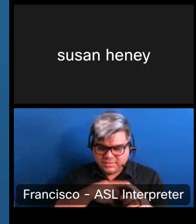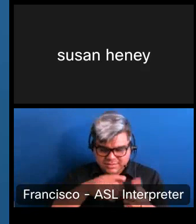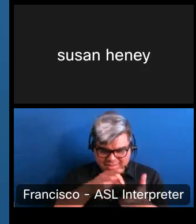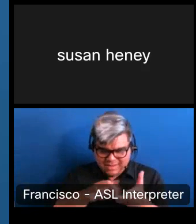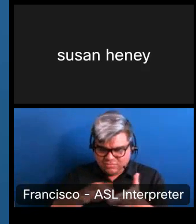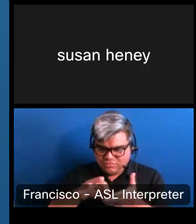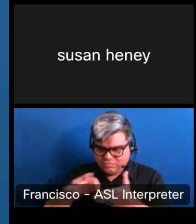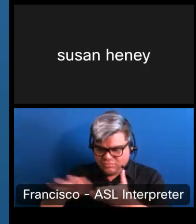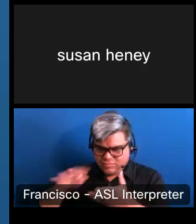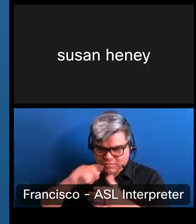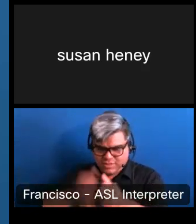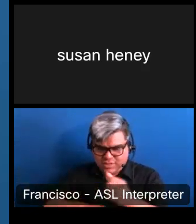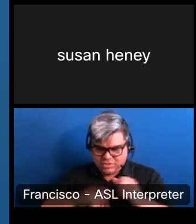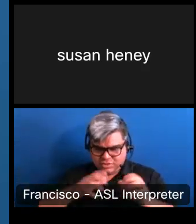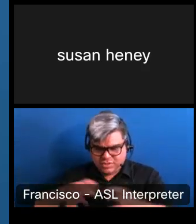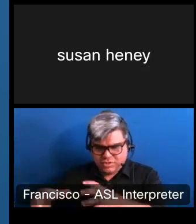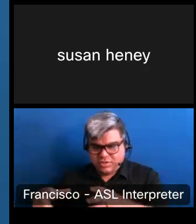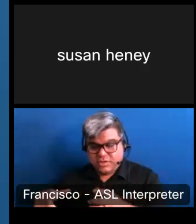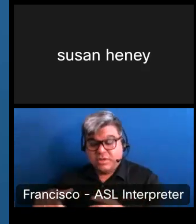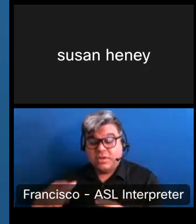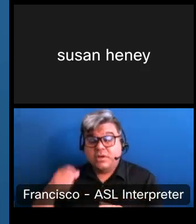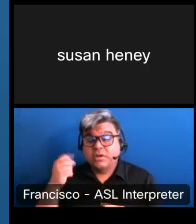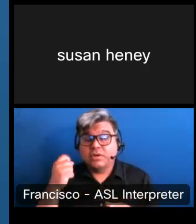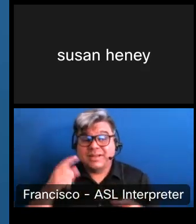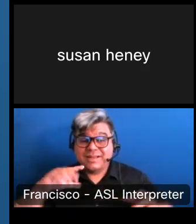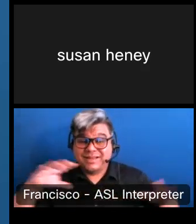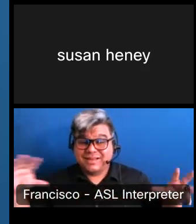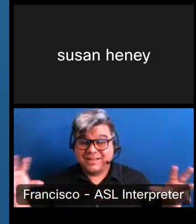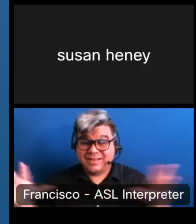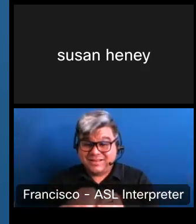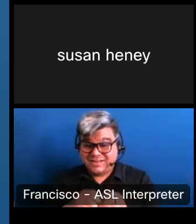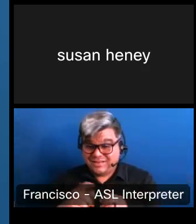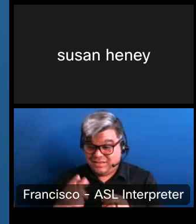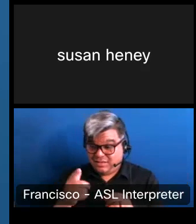Please keep in mind that the sum of the race or ethnicity categories may not add